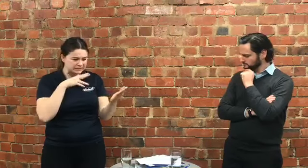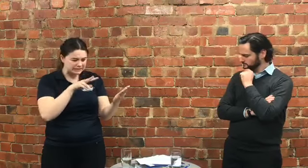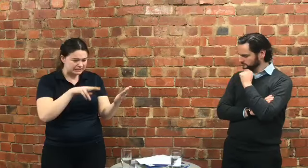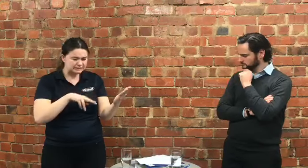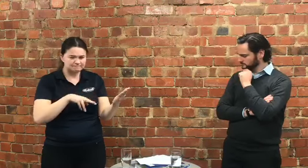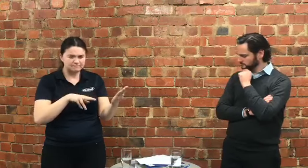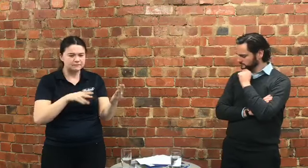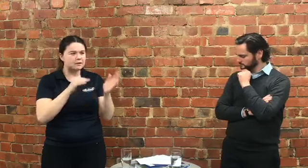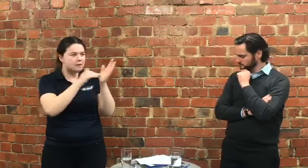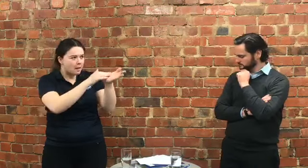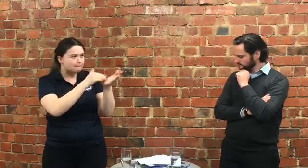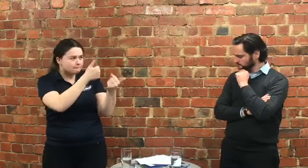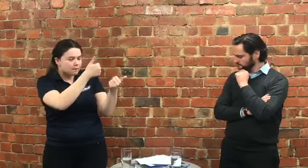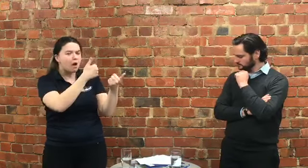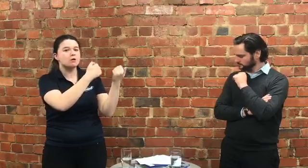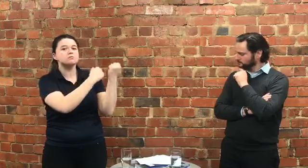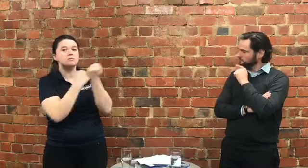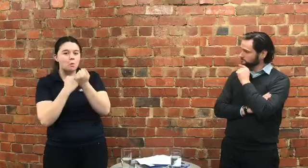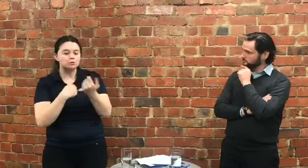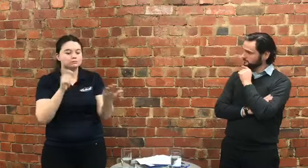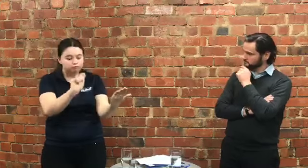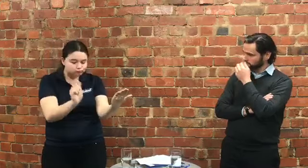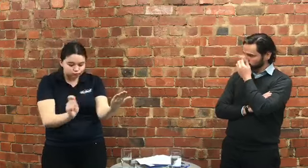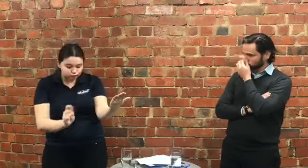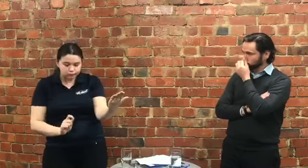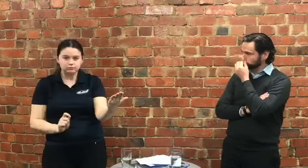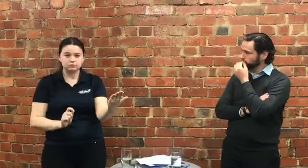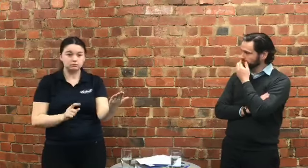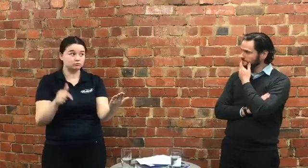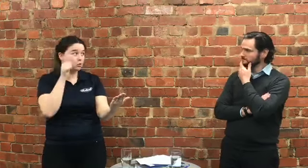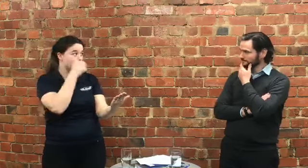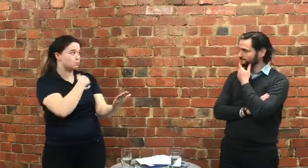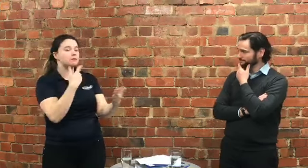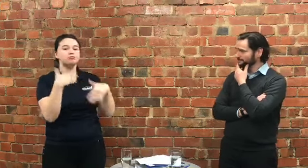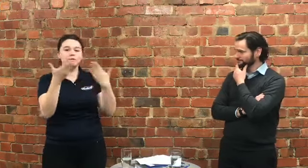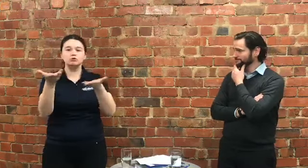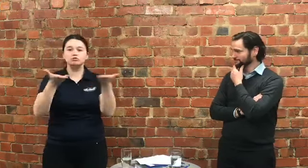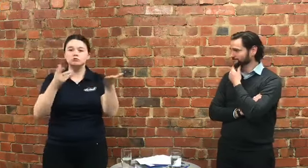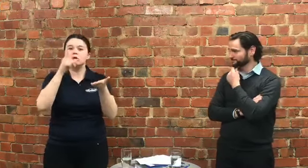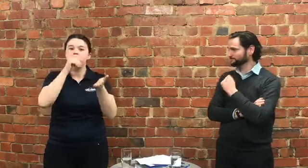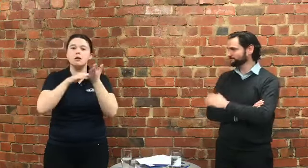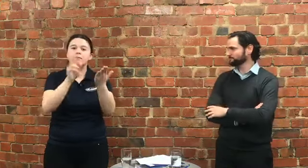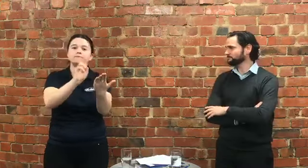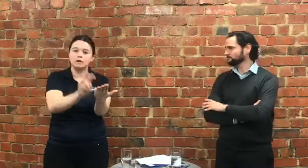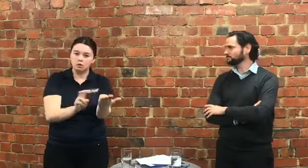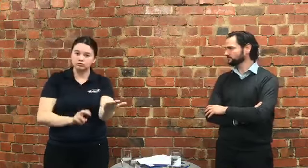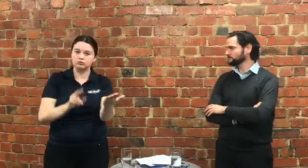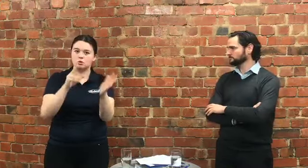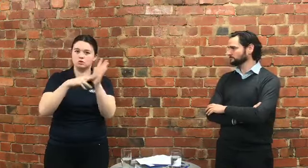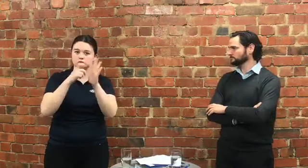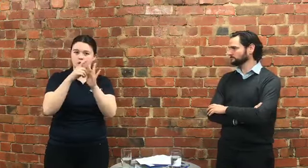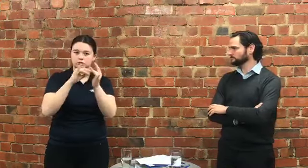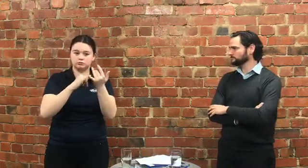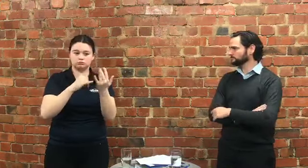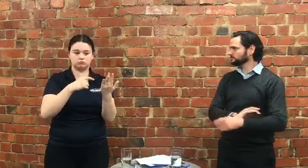and didn't really understand the documentation that they needed to fill out.